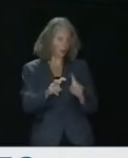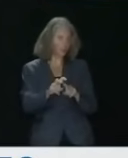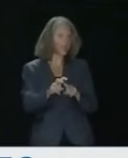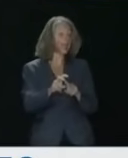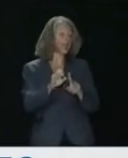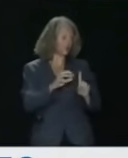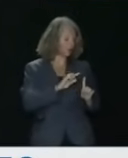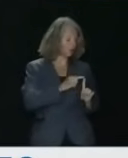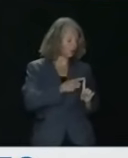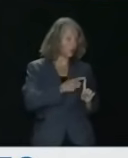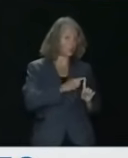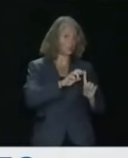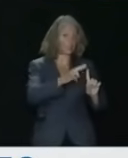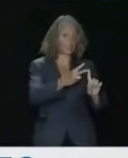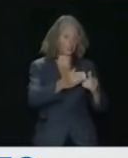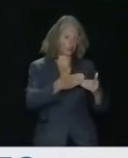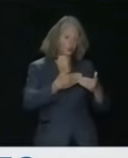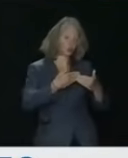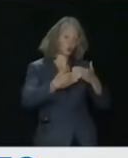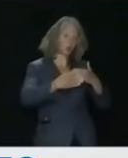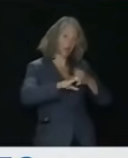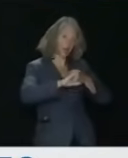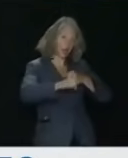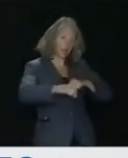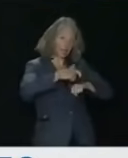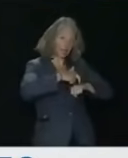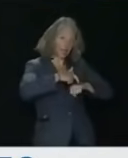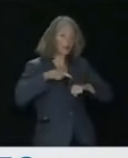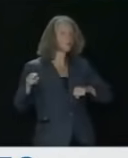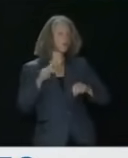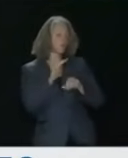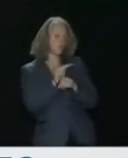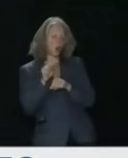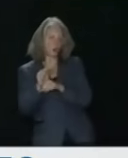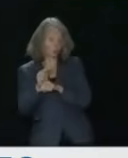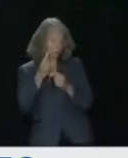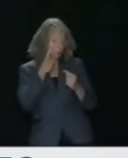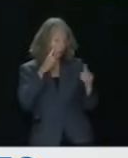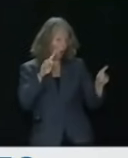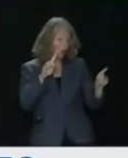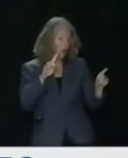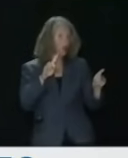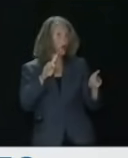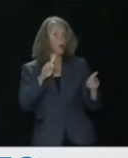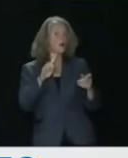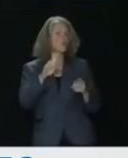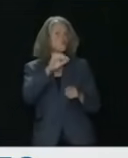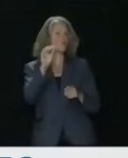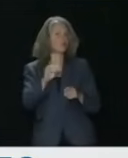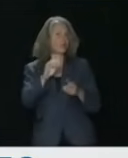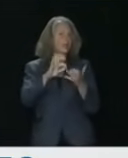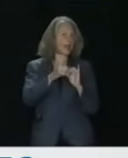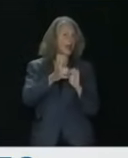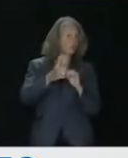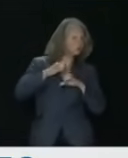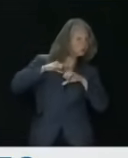OFFER TO ALL REMAINED ELIGIBILITY POPULATIONS.